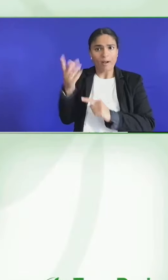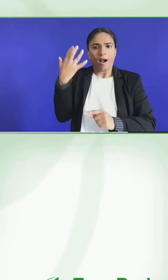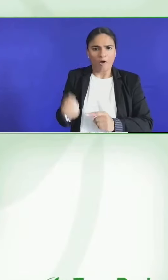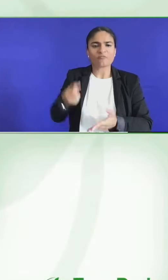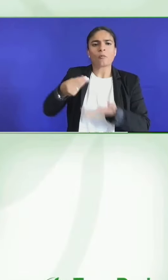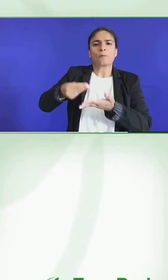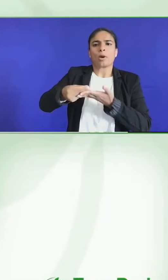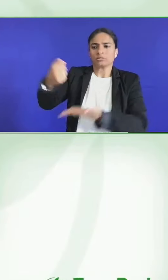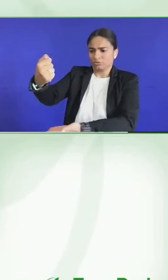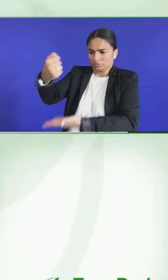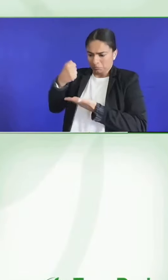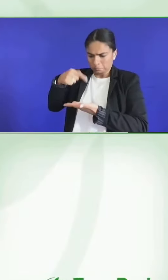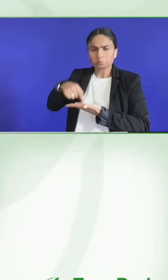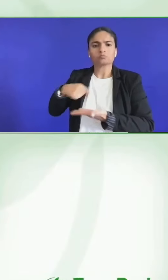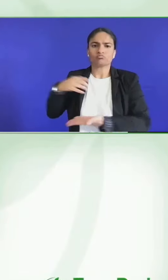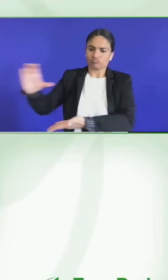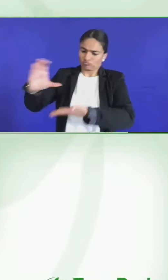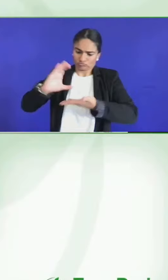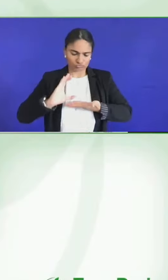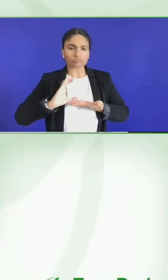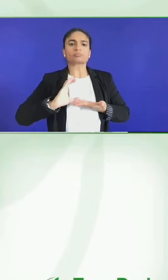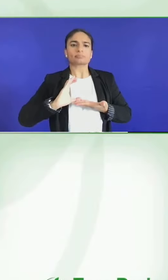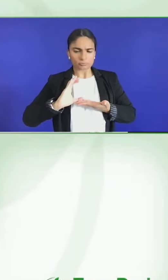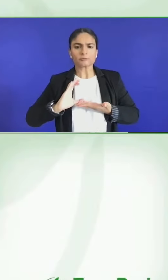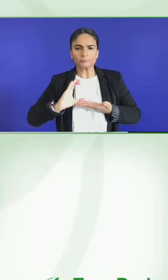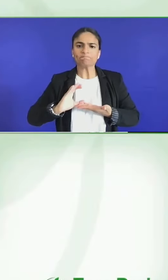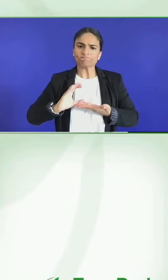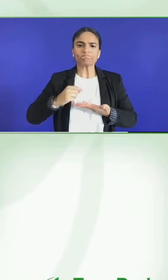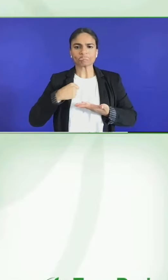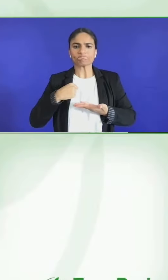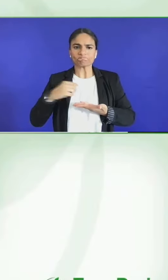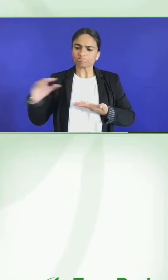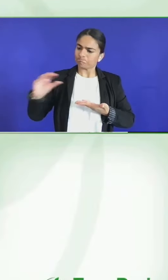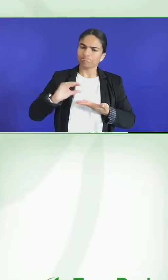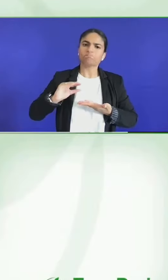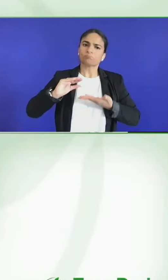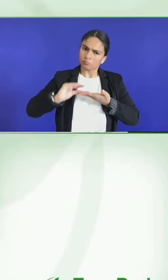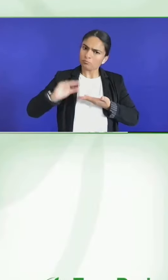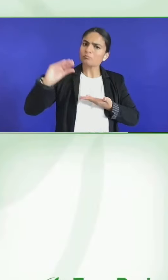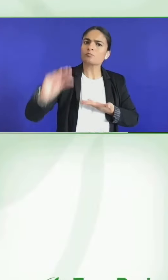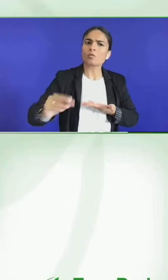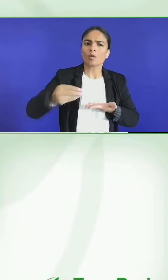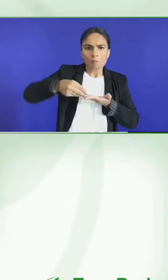He also can buy services from service providers, that he chooses himself.